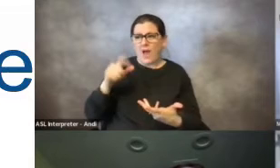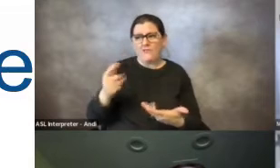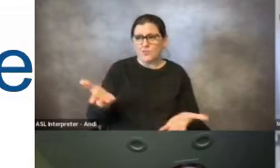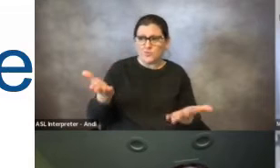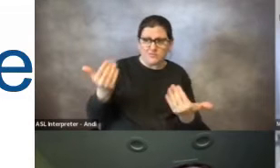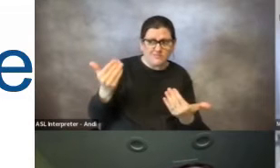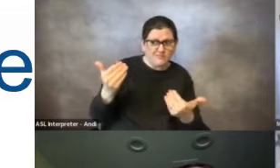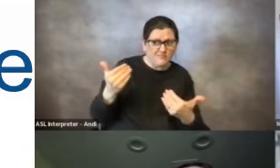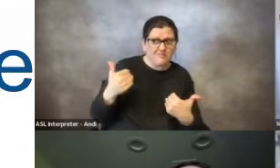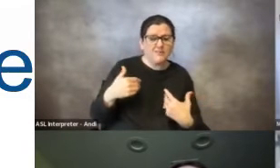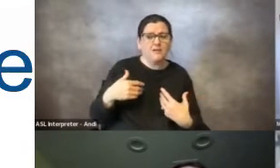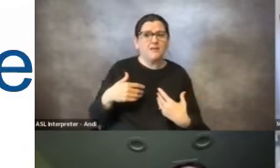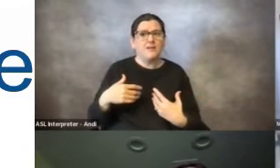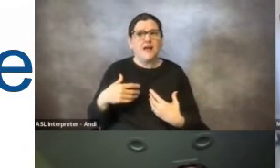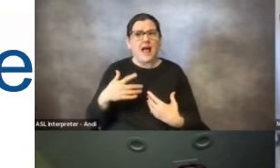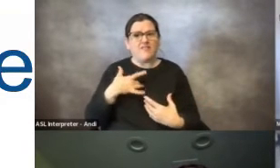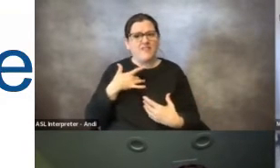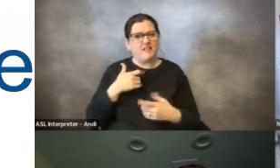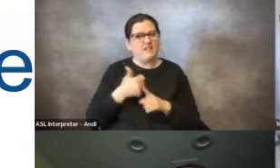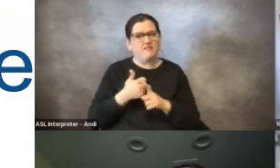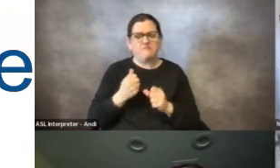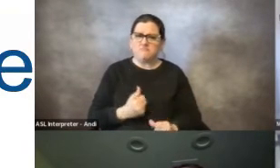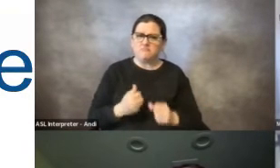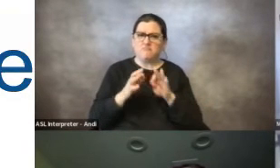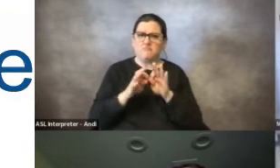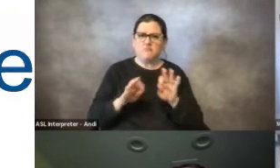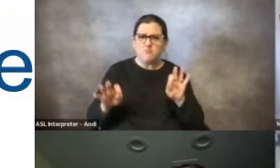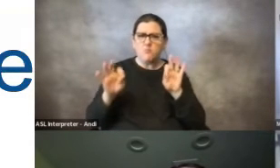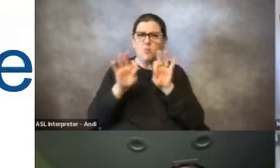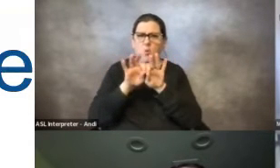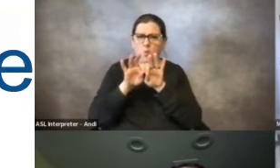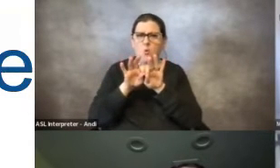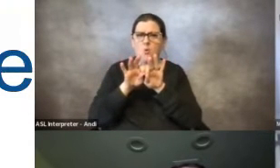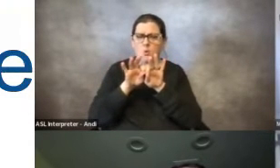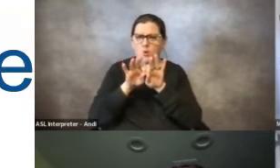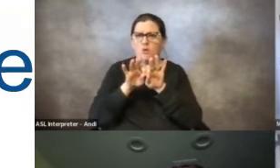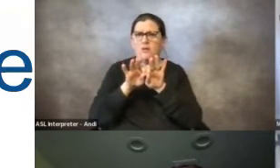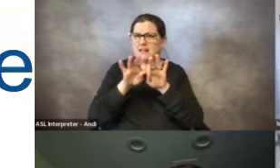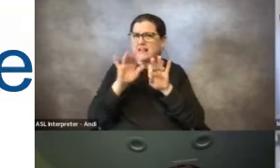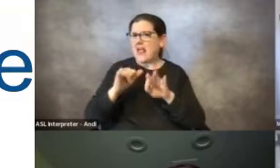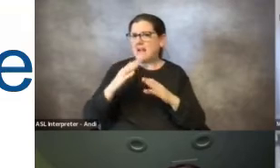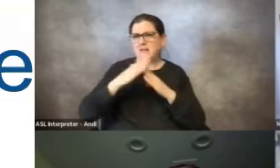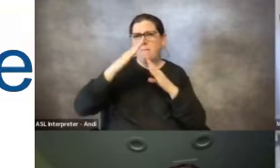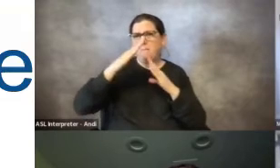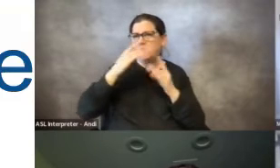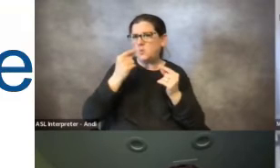really feel that that is very, very important. And that, to me, it would be one of the top things that we can do is to is to get advocate for that is,